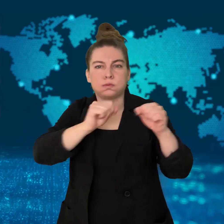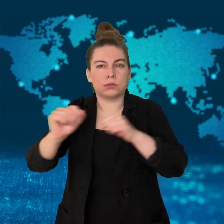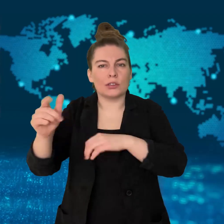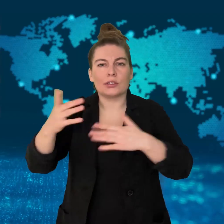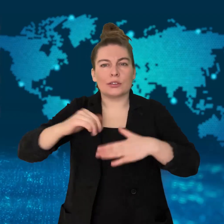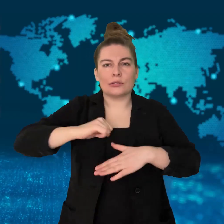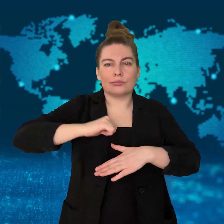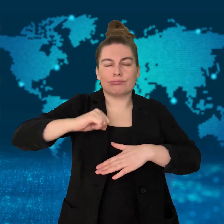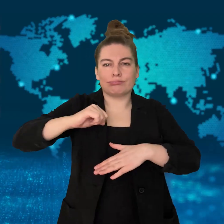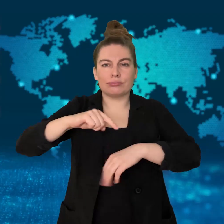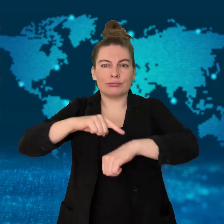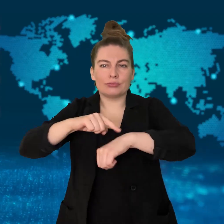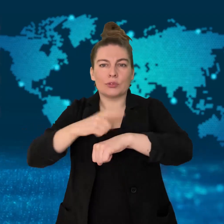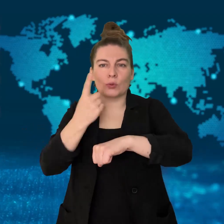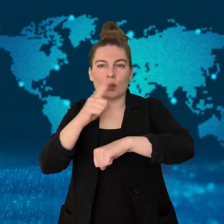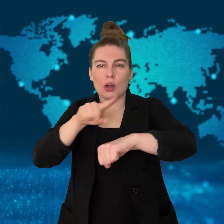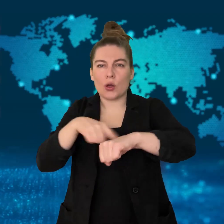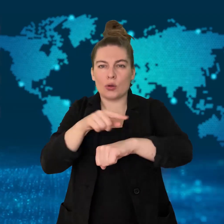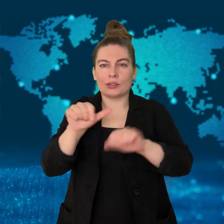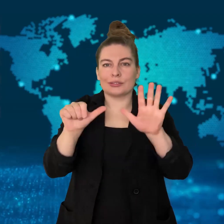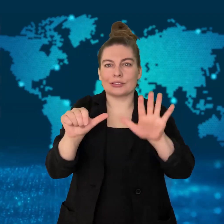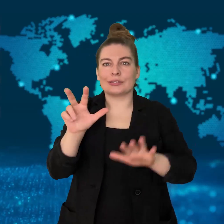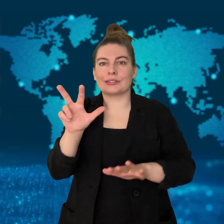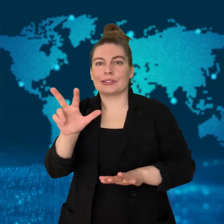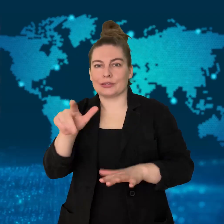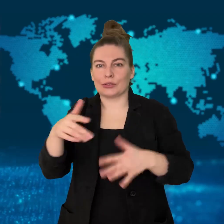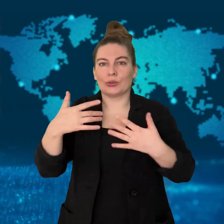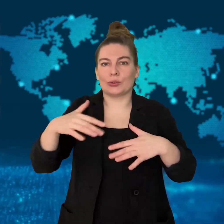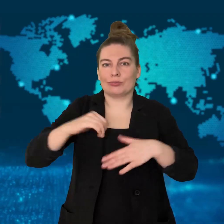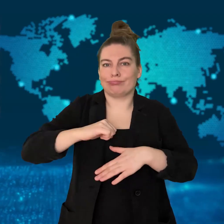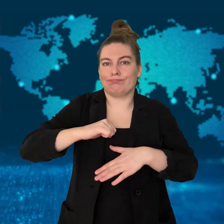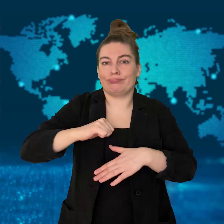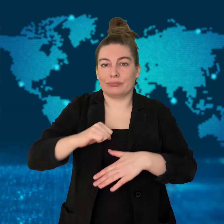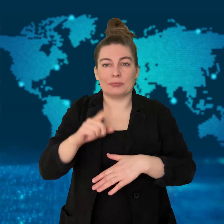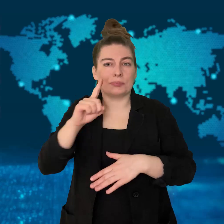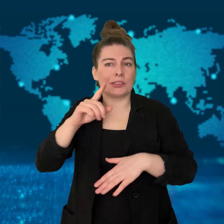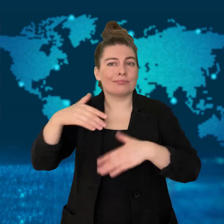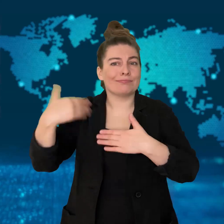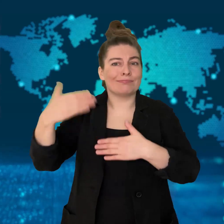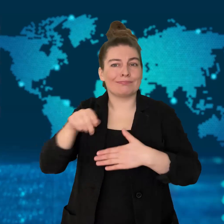Instead, it hit the coast with winds of